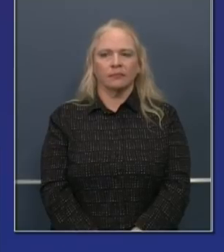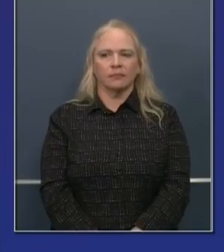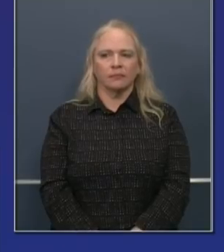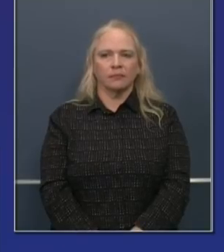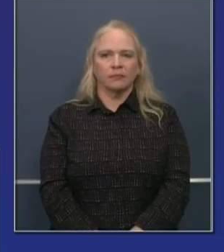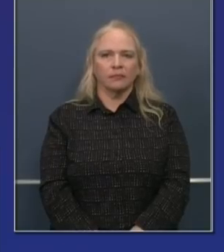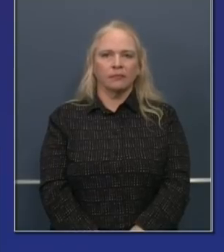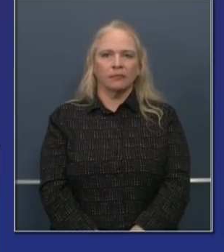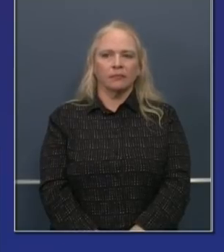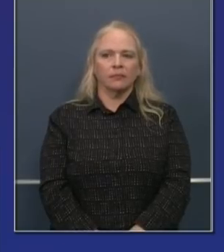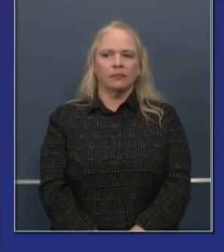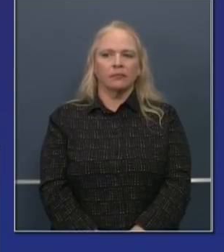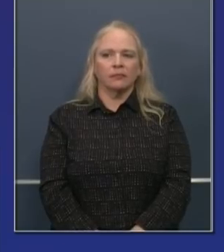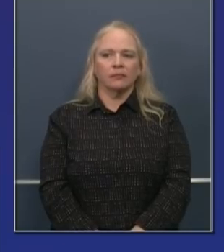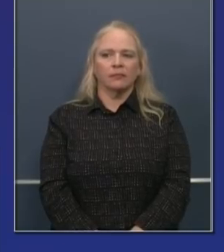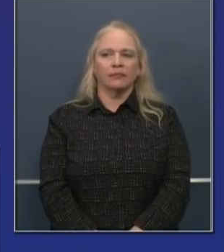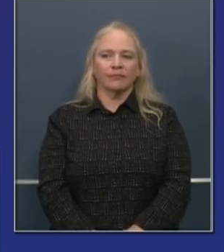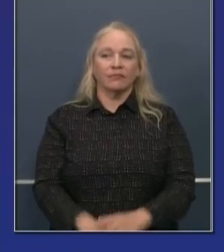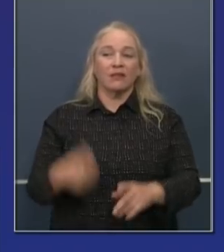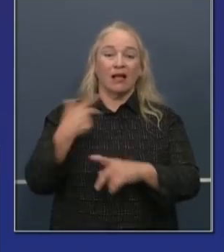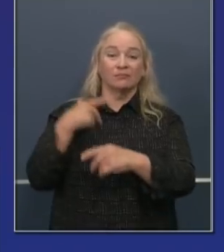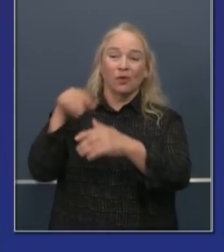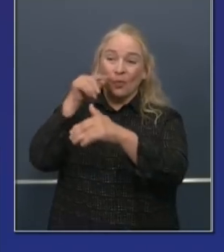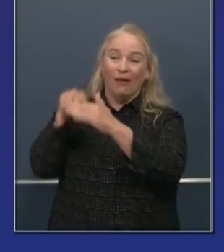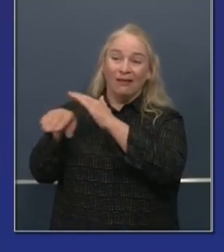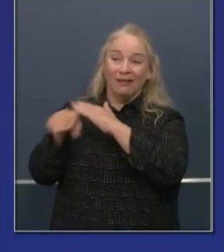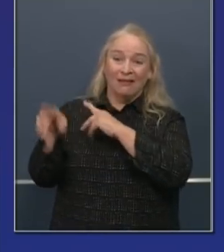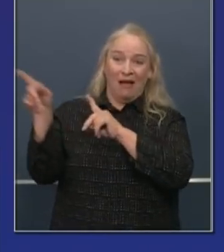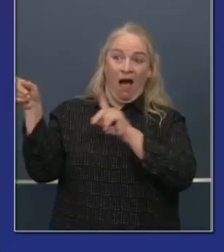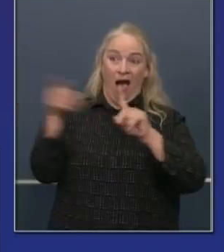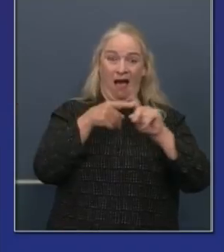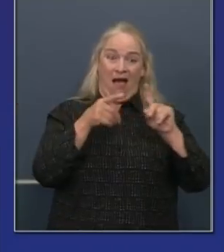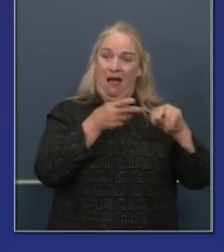, CUS UP OVER A TWO WEEK PERIOD. TODAY HOSPITALS OVER A TWO WEEK PERIOD, 28%.